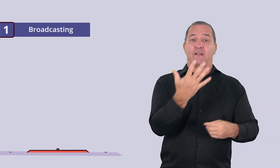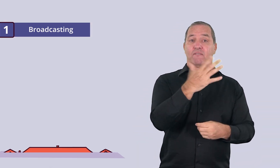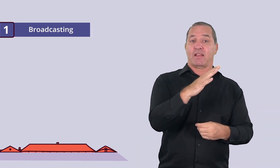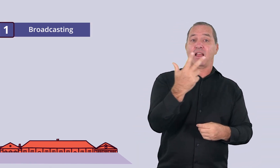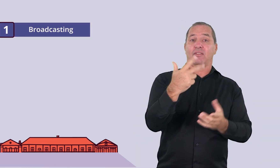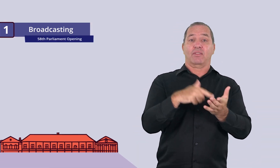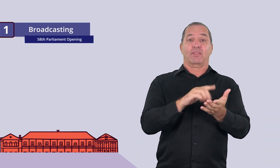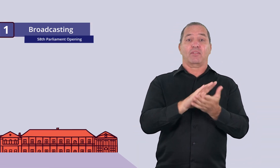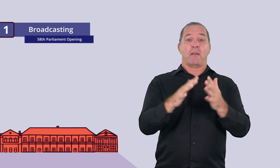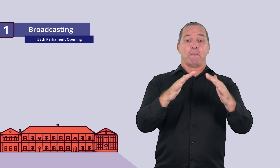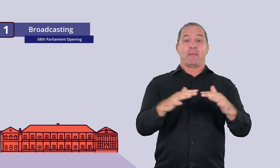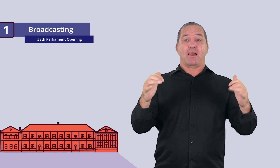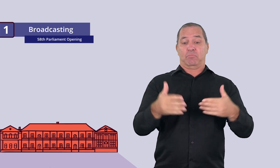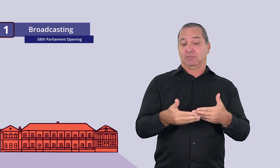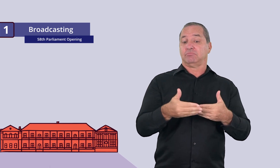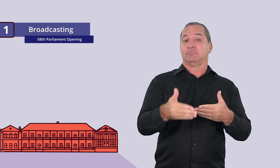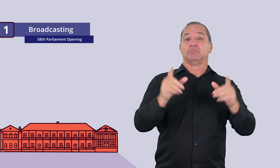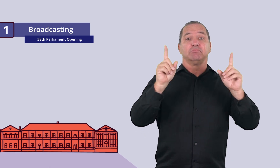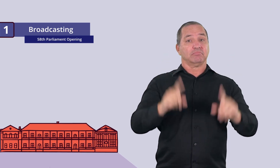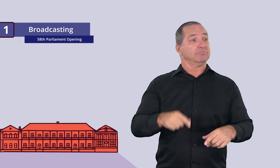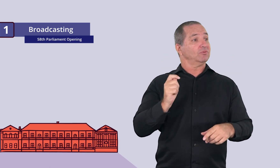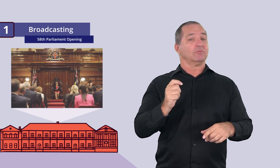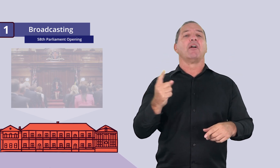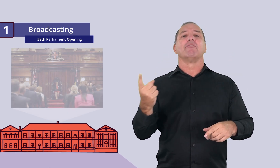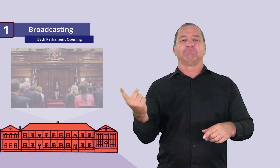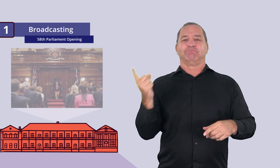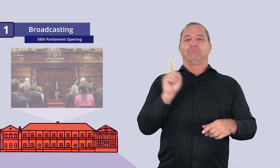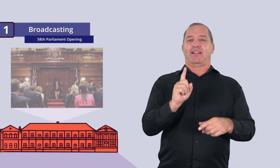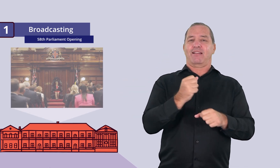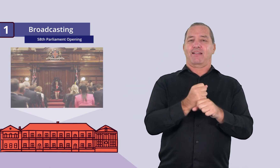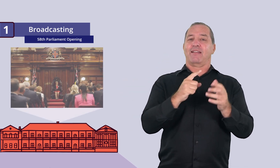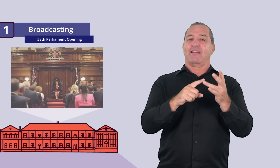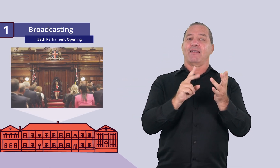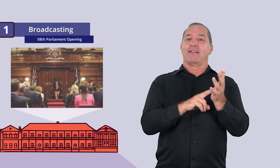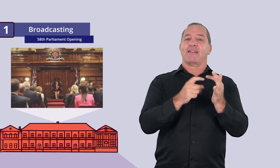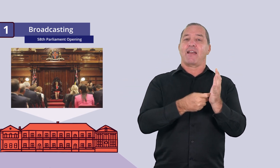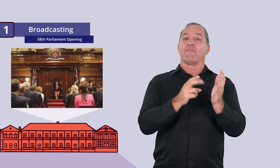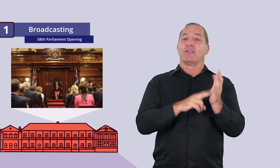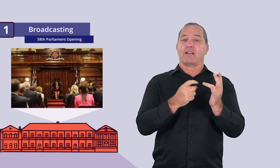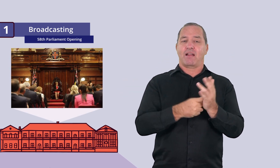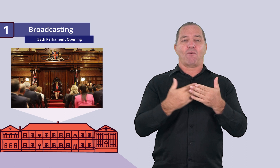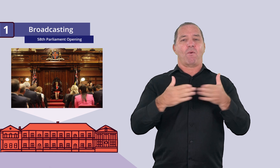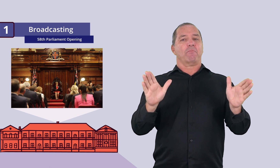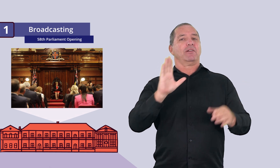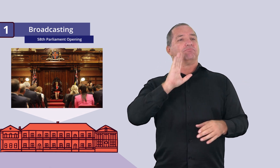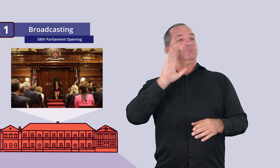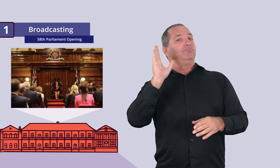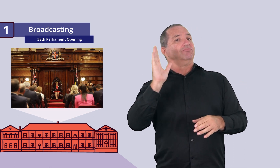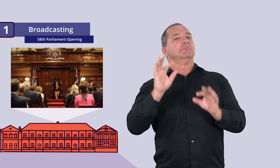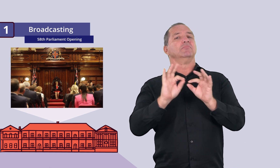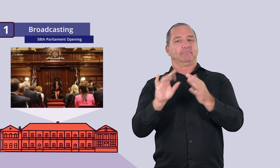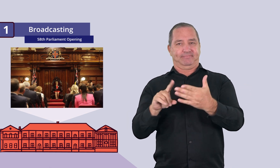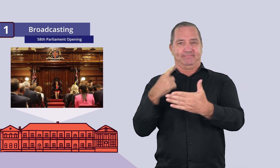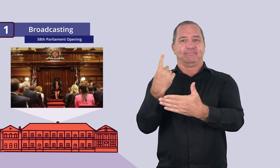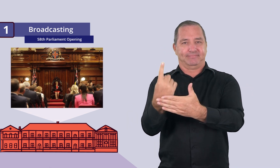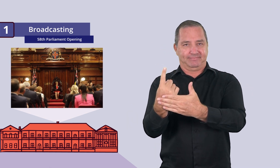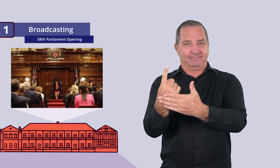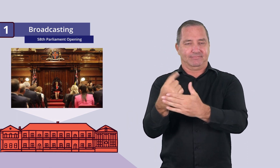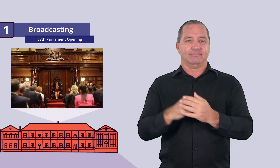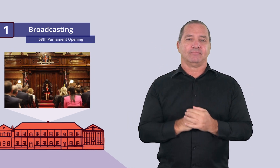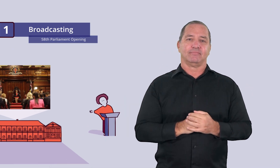the Governor's address to the opening of the 58th Parliament;